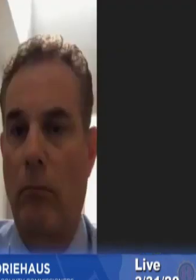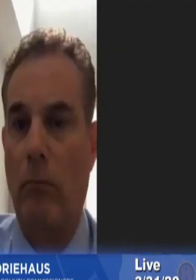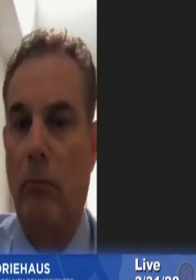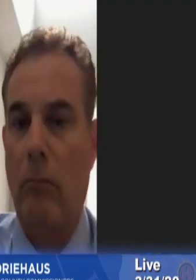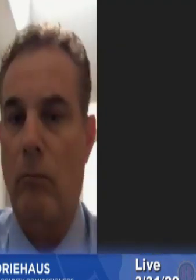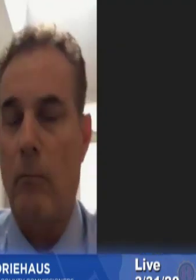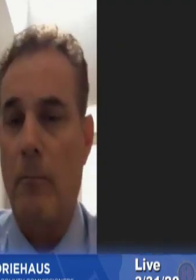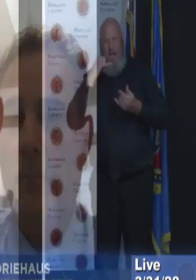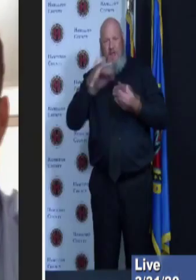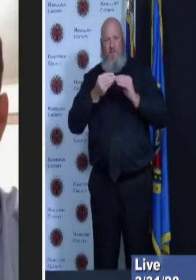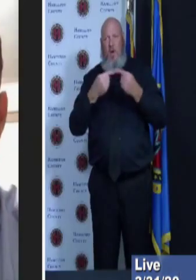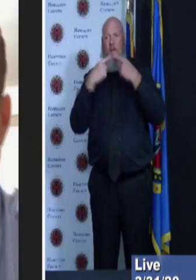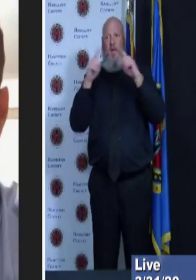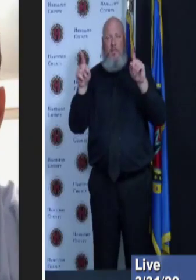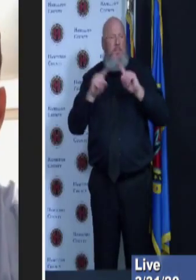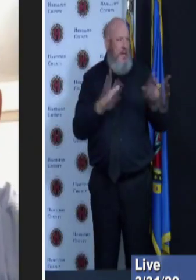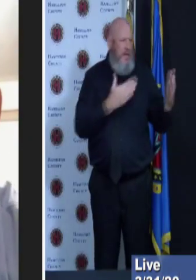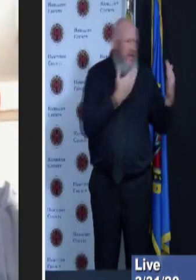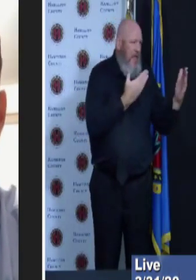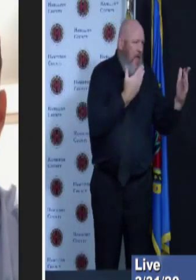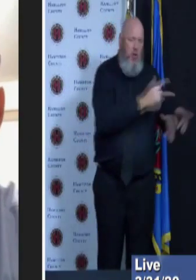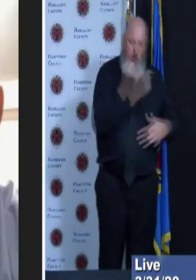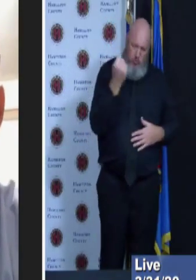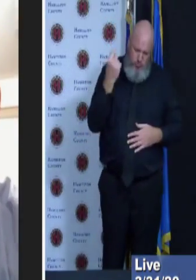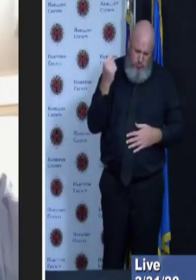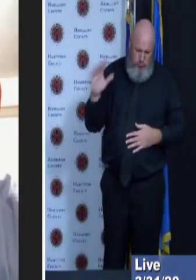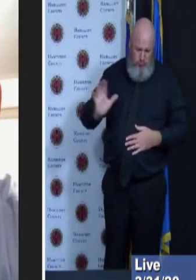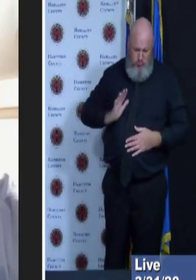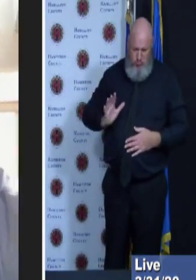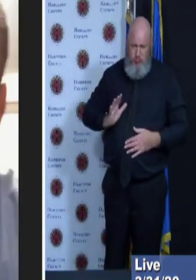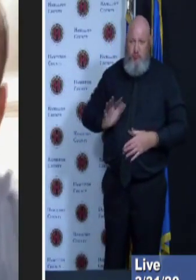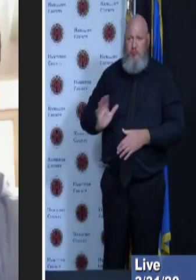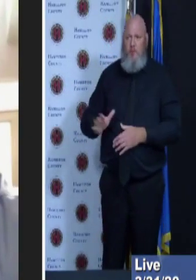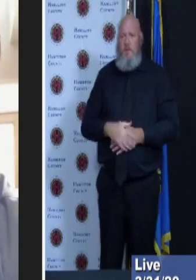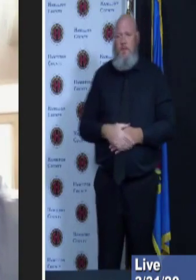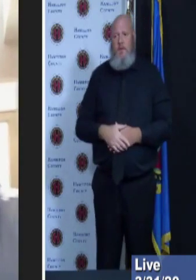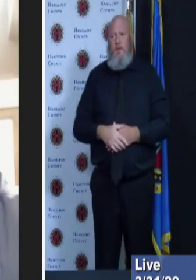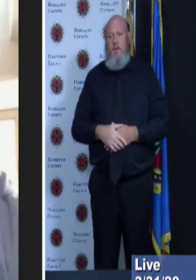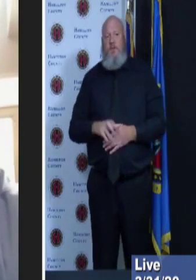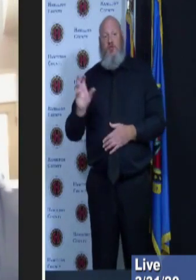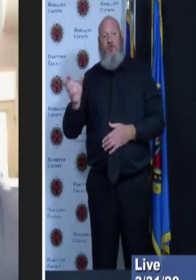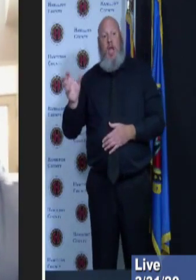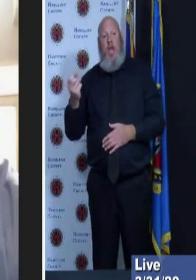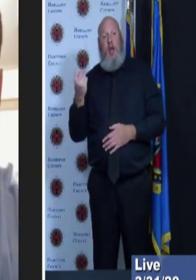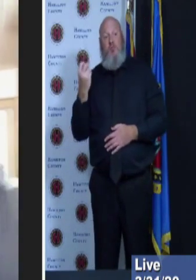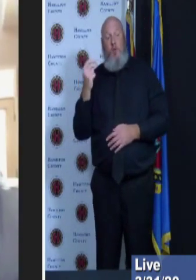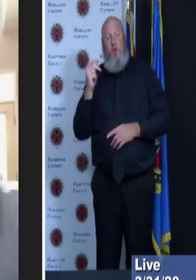follow-up question from Local 12 yeah so Denise and and again I apologize